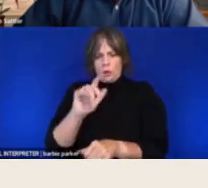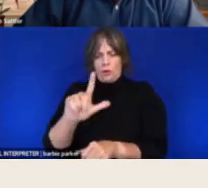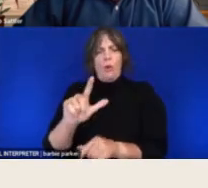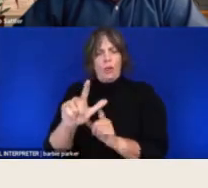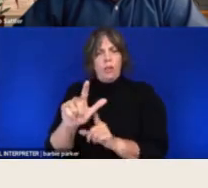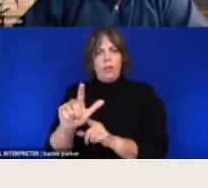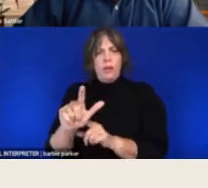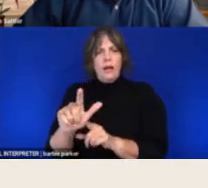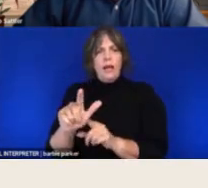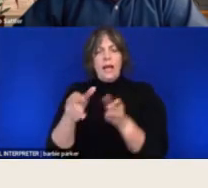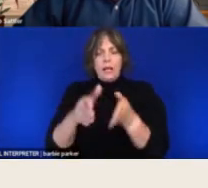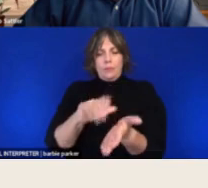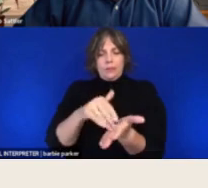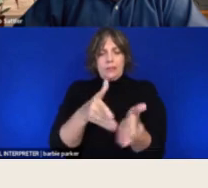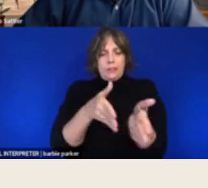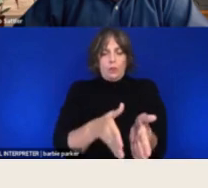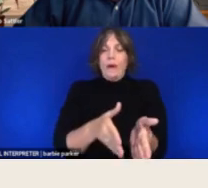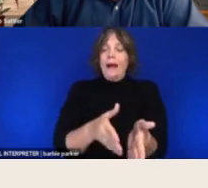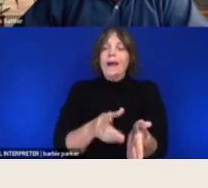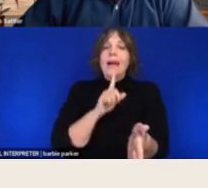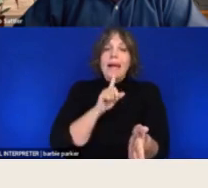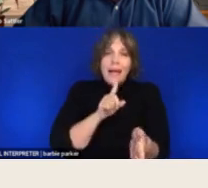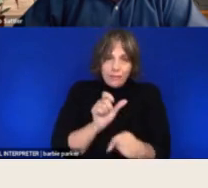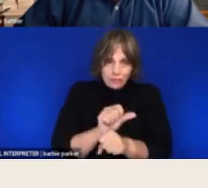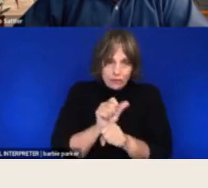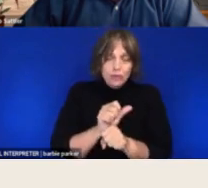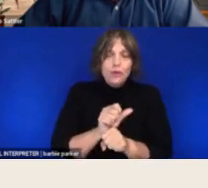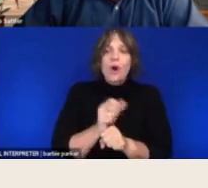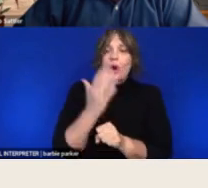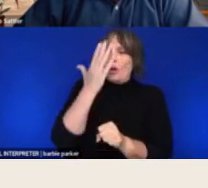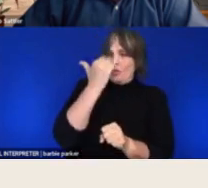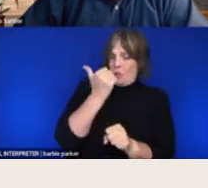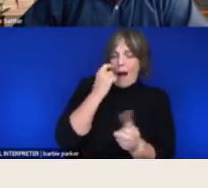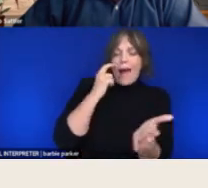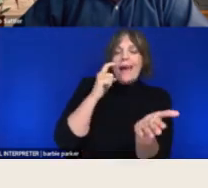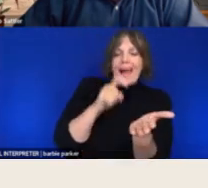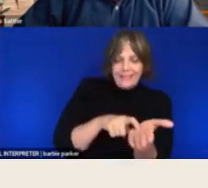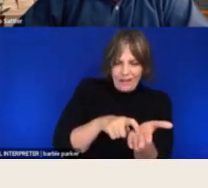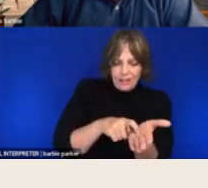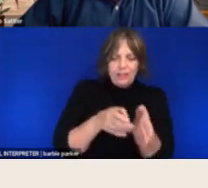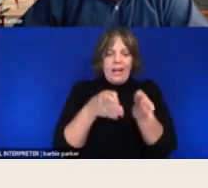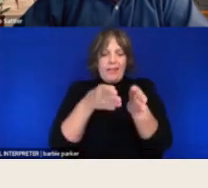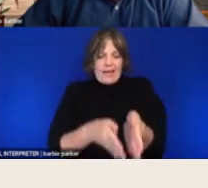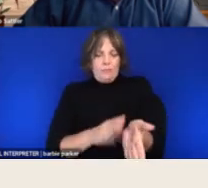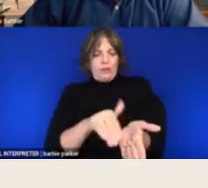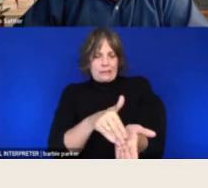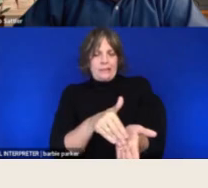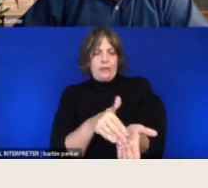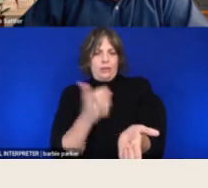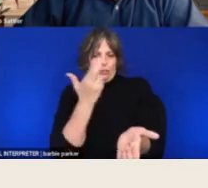as long as the why acknowledges that person-centered aspect.